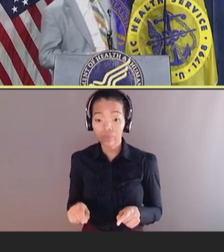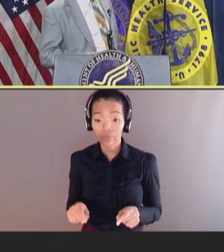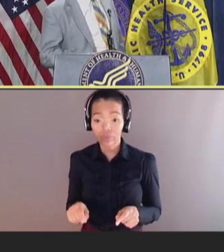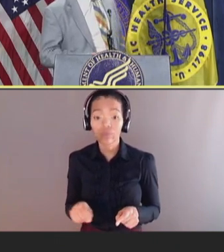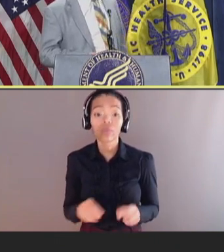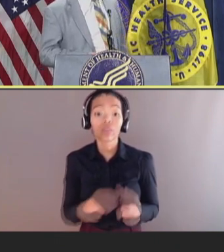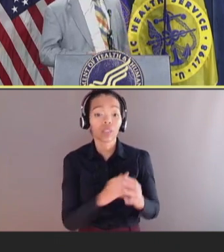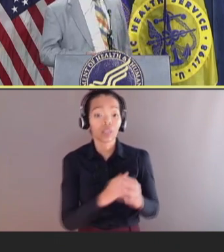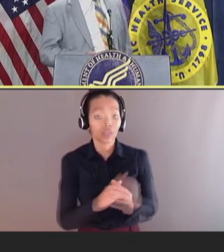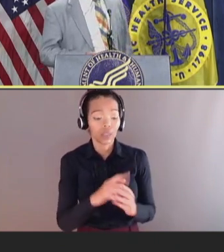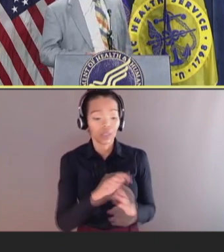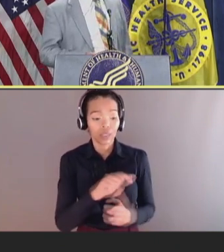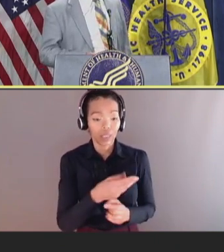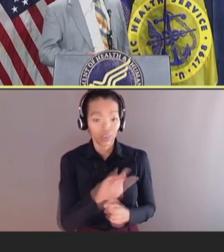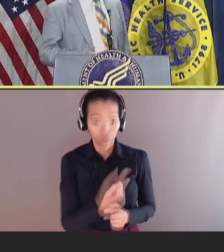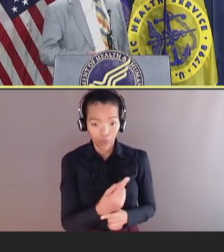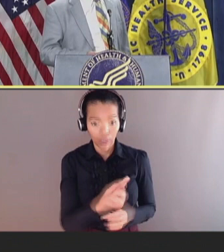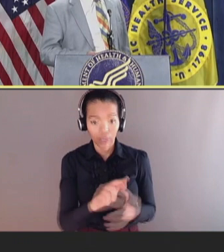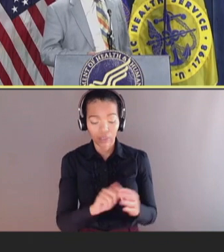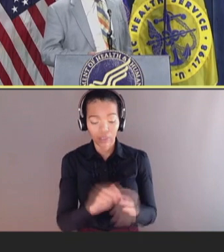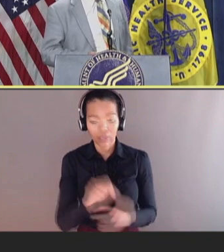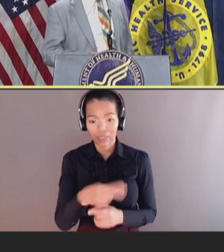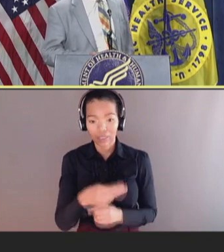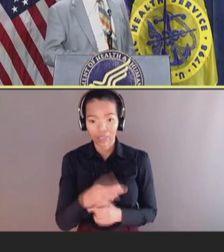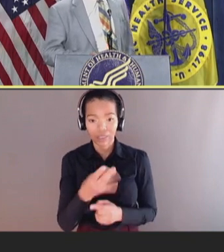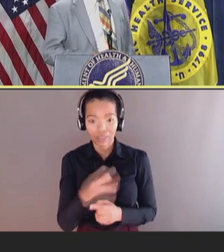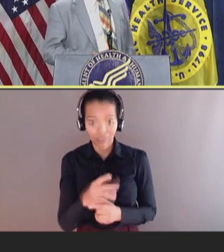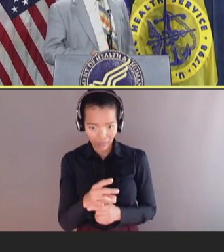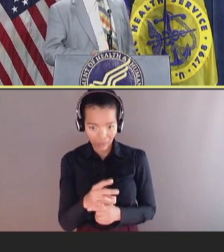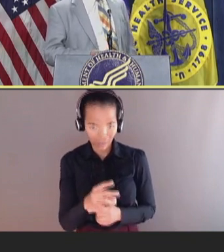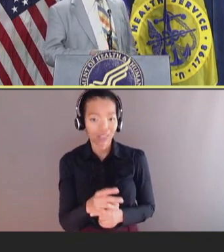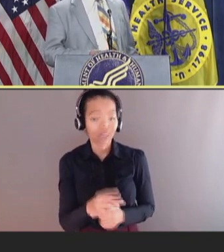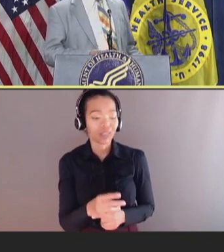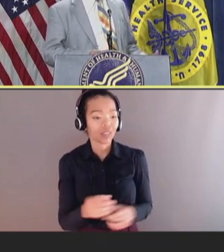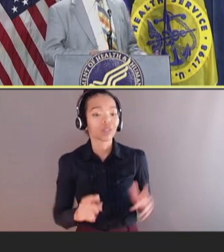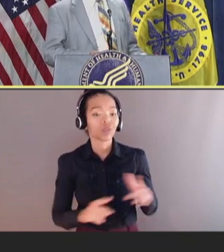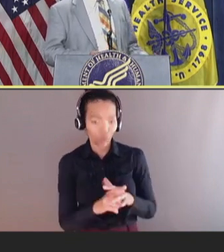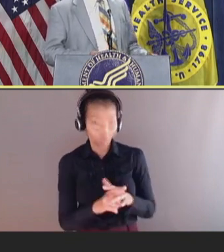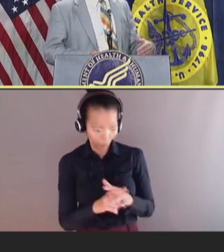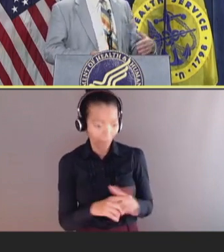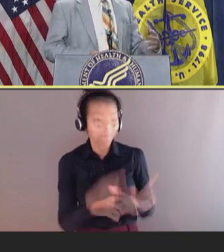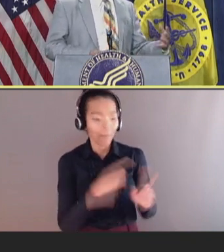TH17 cells in both their blood and their lung. So, they were good positive controls. And that